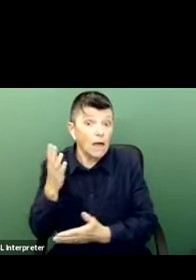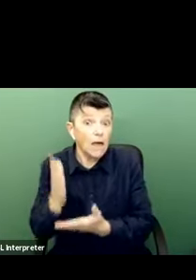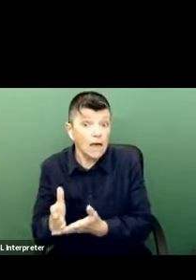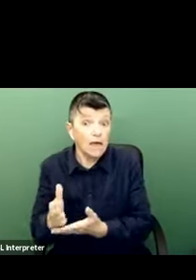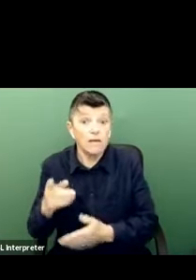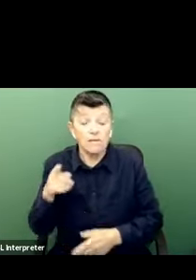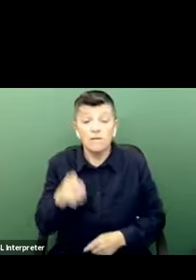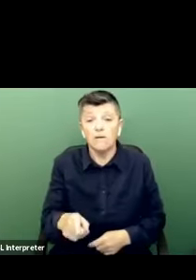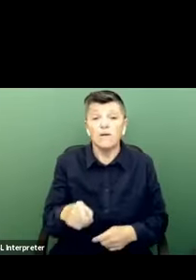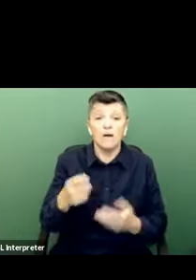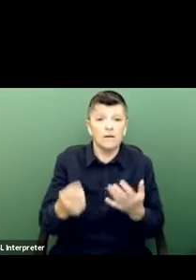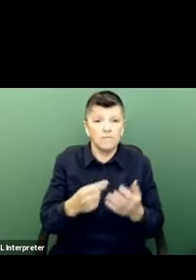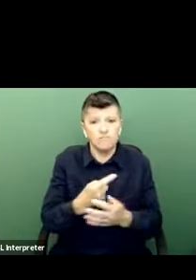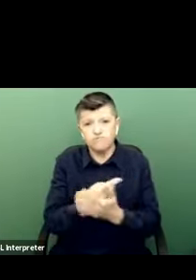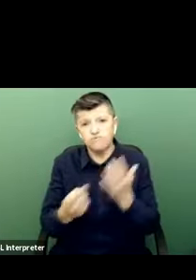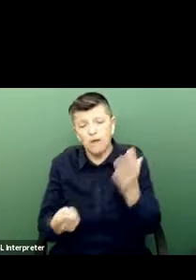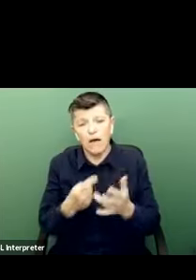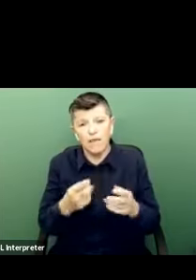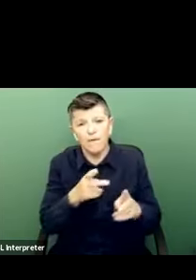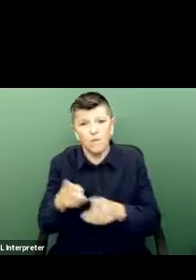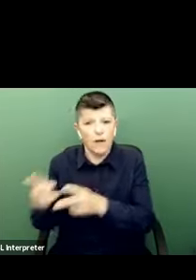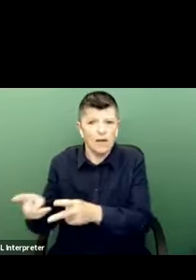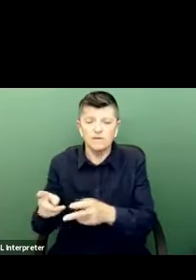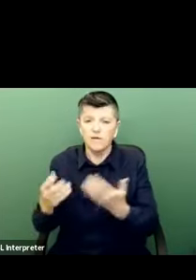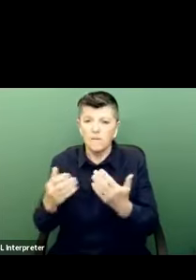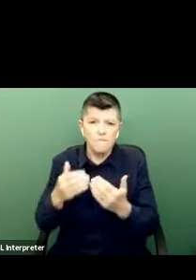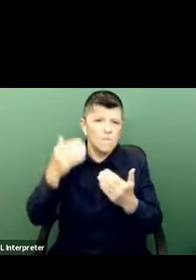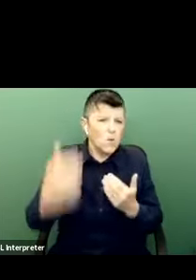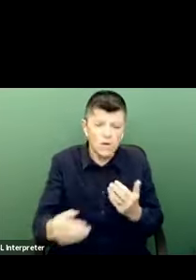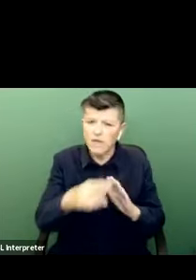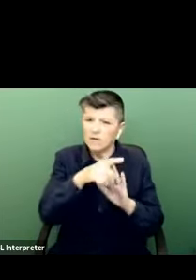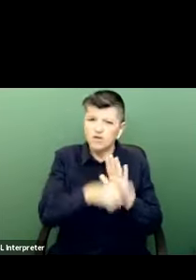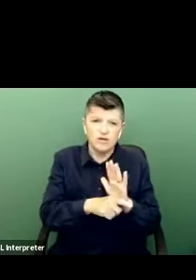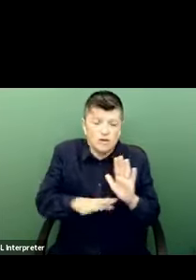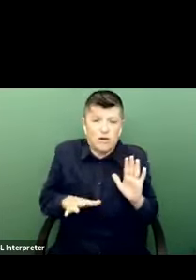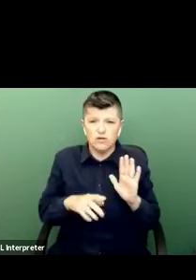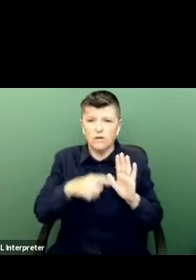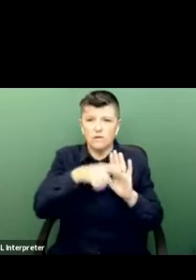seek on their moral life mainly when advocating their in Corporation in a